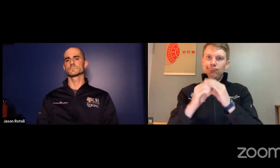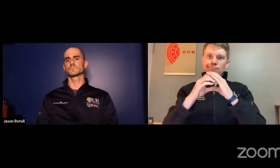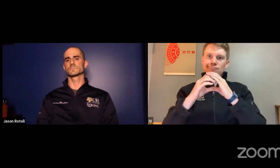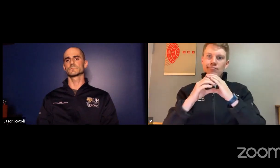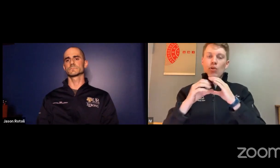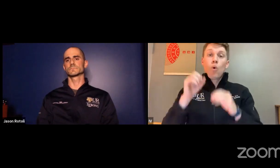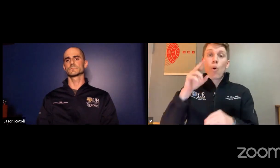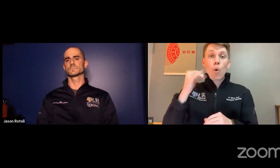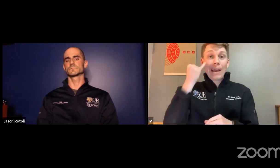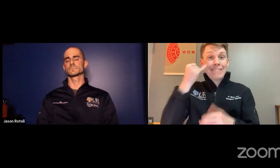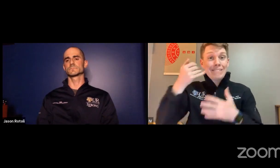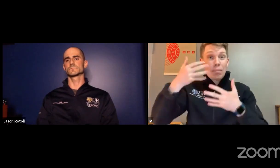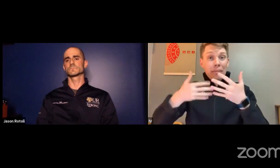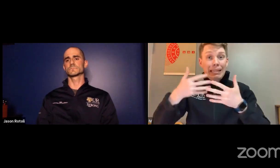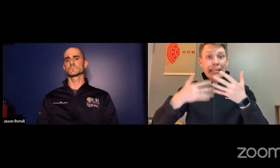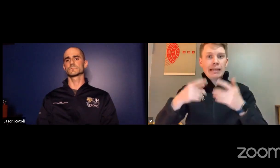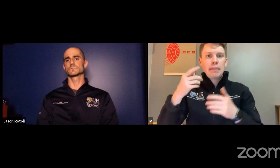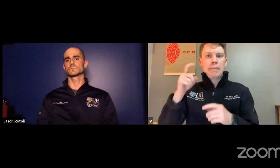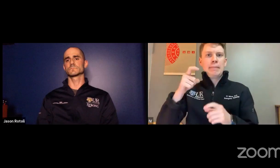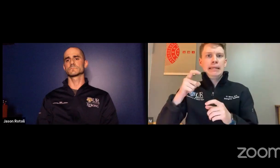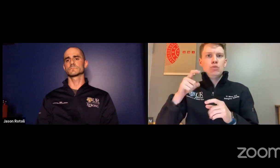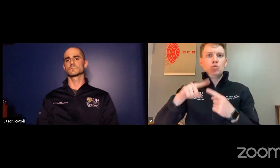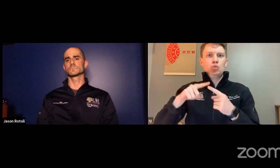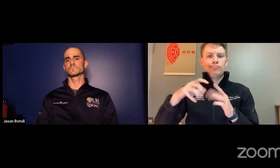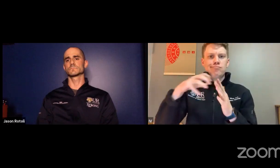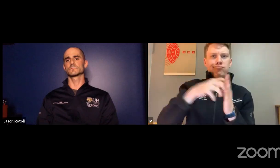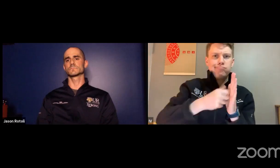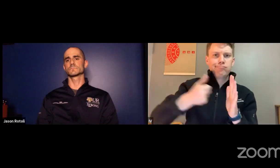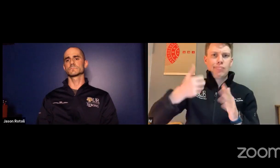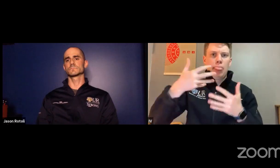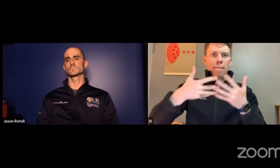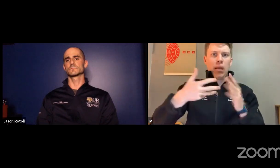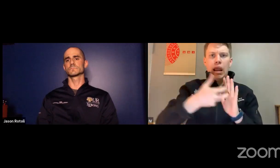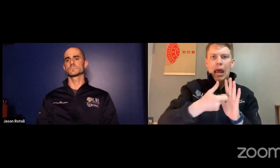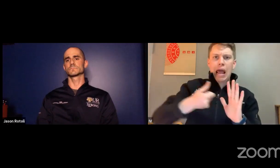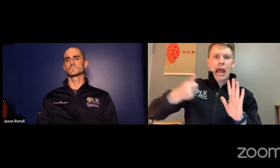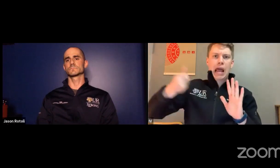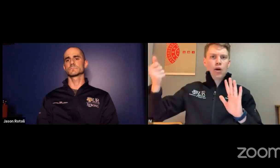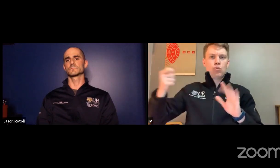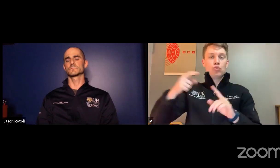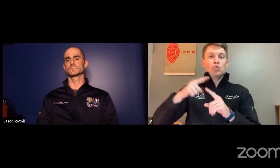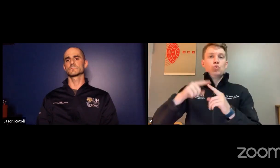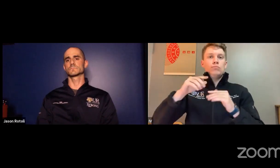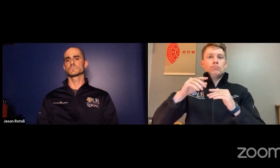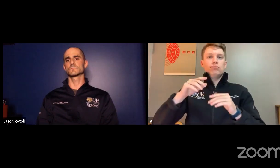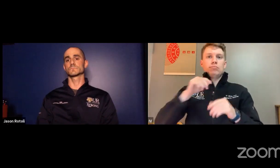you there. Three symptoms are face, arm, speech or sign, and then the T